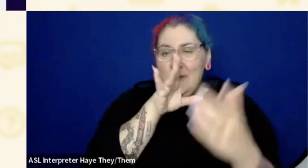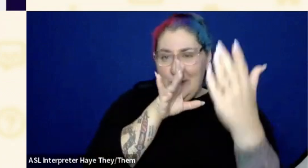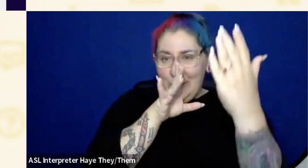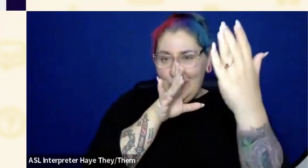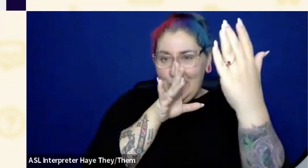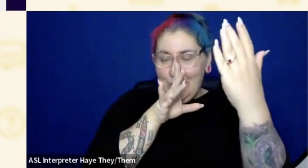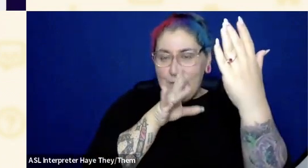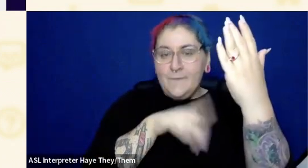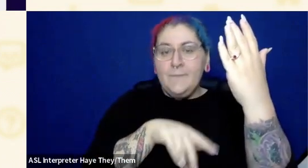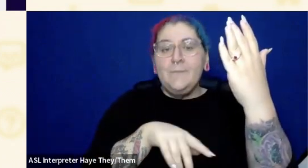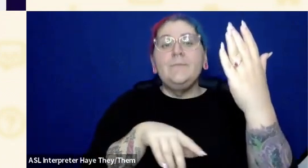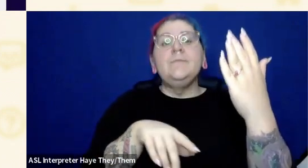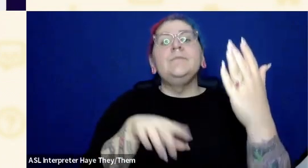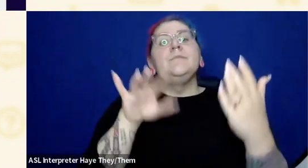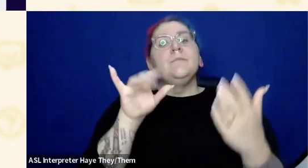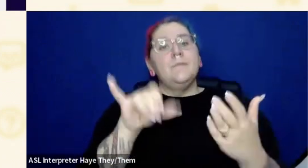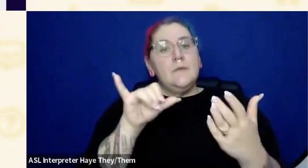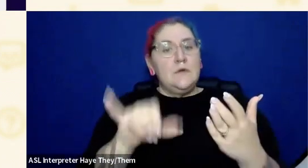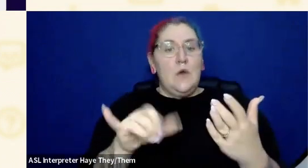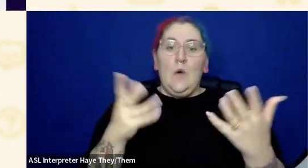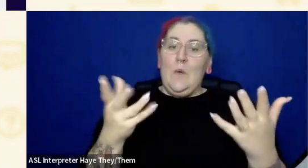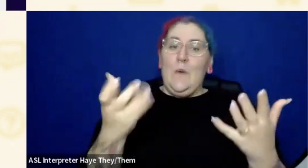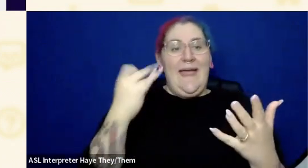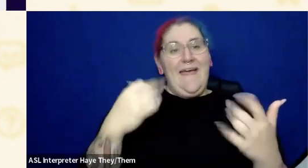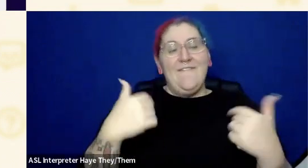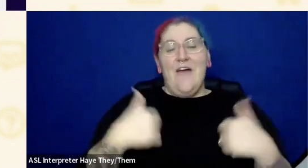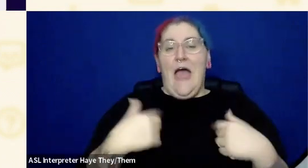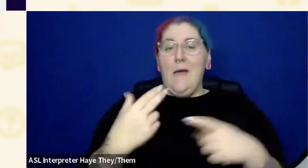If I tap through the form, the enhanced Drop-down is skipped.